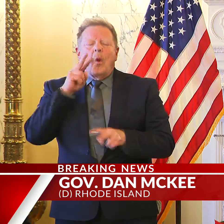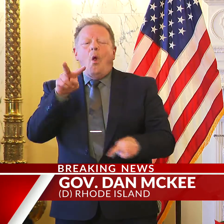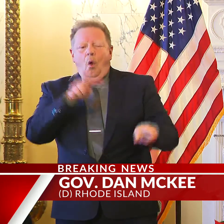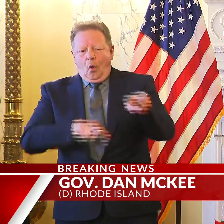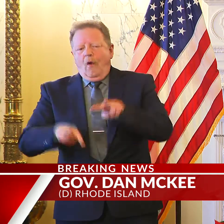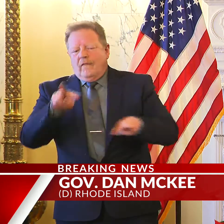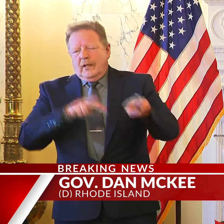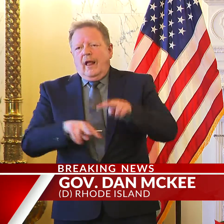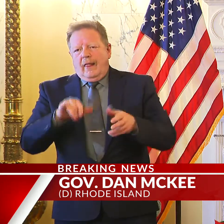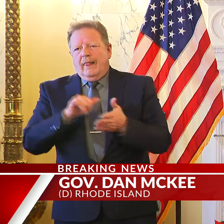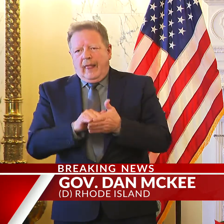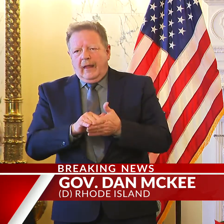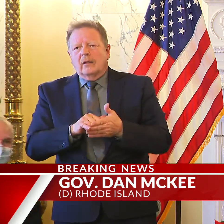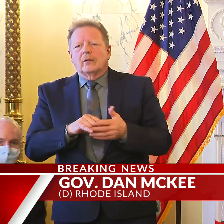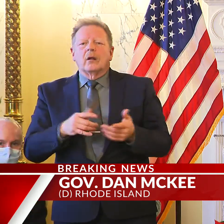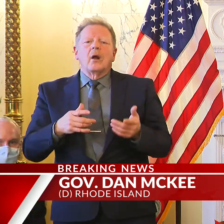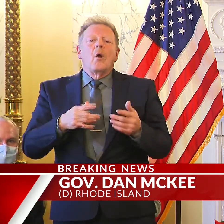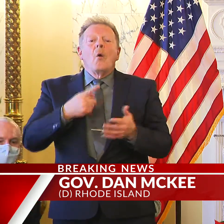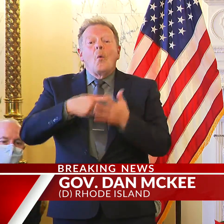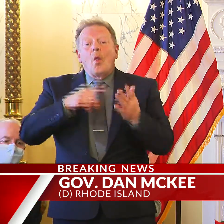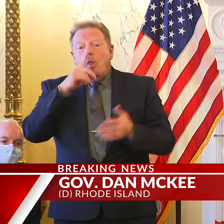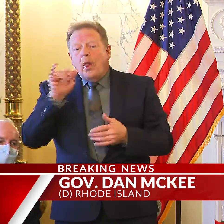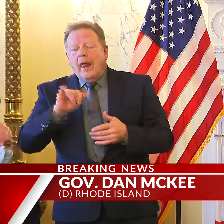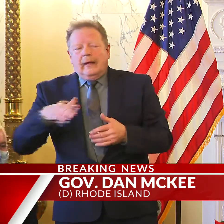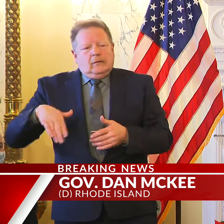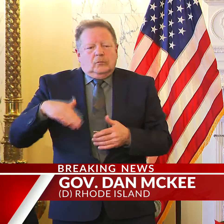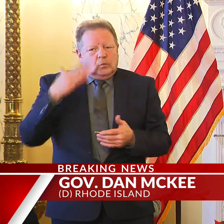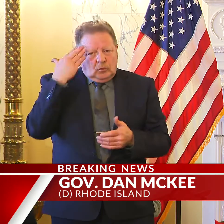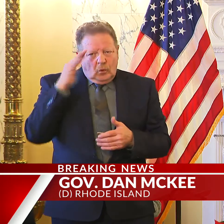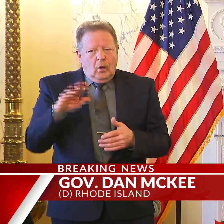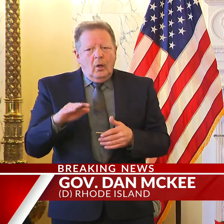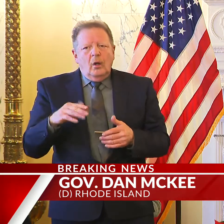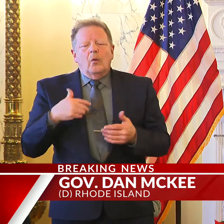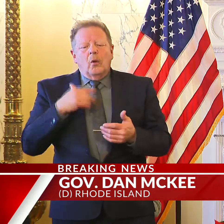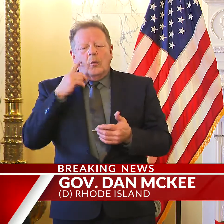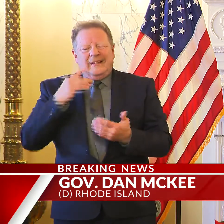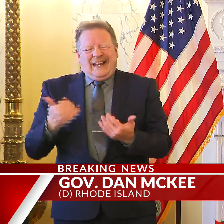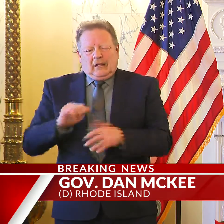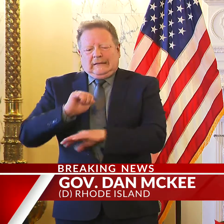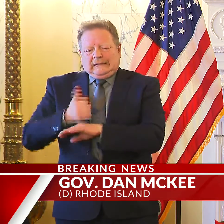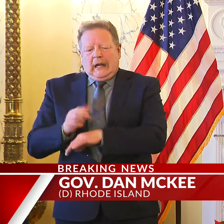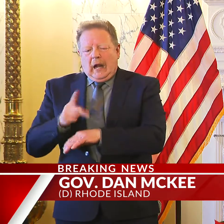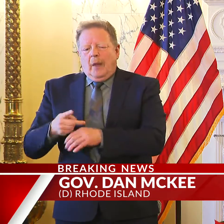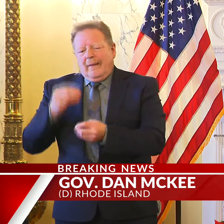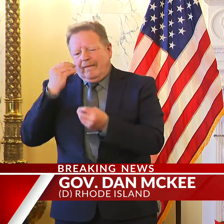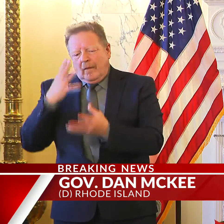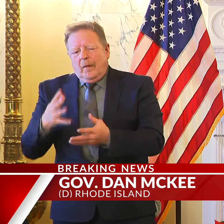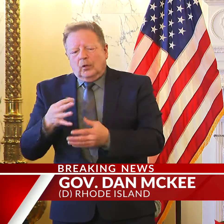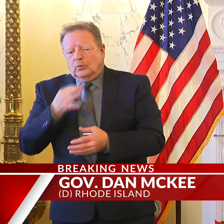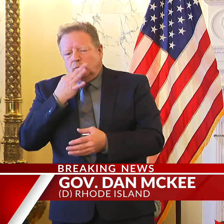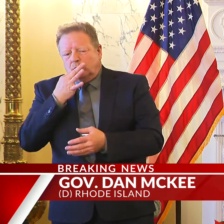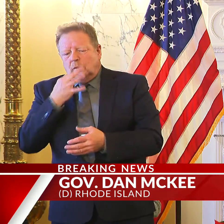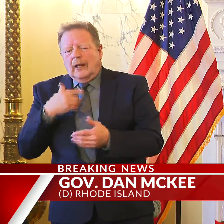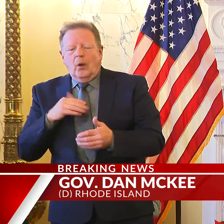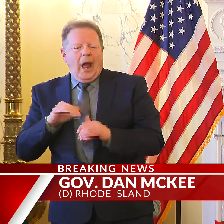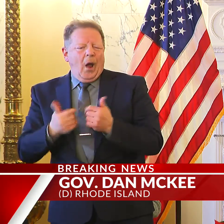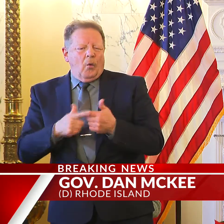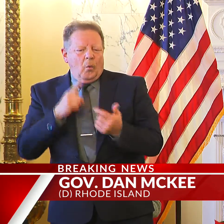THE THE PROTOCOLS ARE FOLLOWED AND THE TO BE. OVERSIGHT ON YOU KNOW, WE'LL CERTAINLY